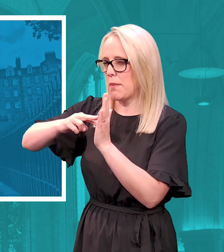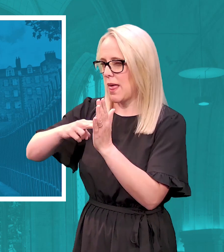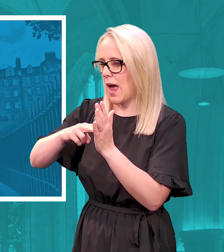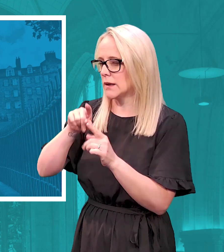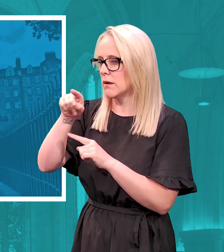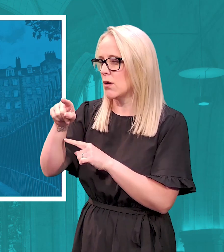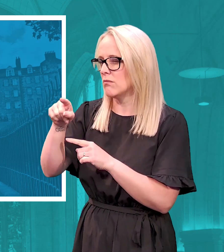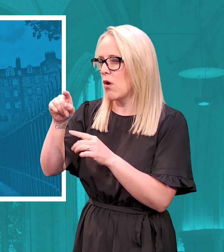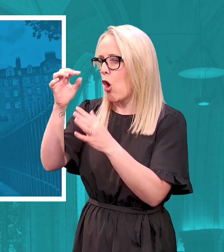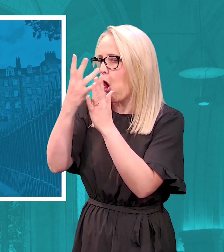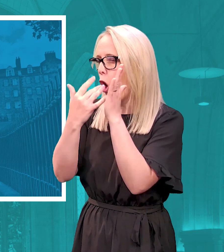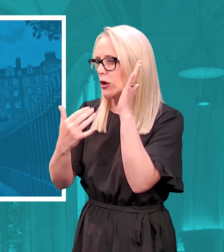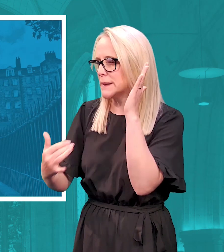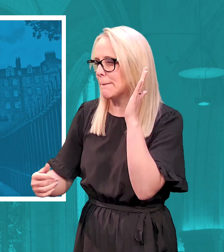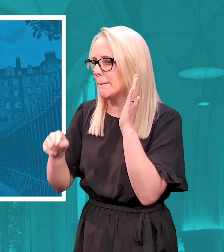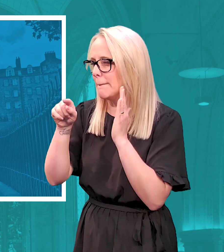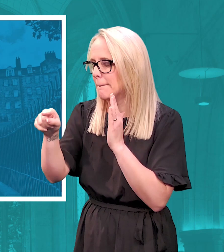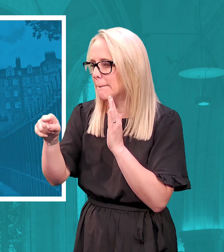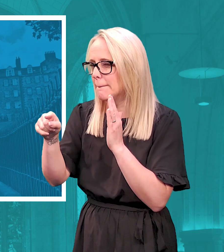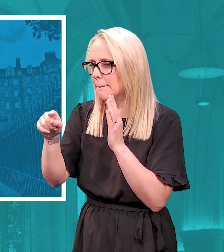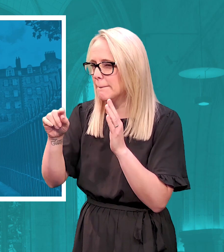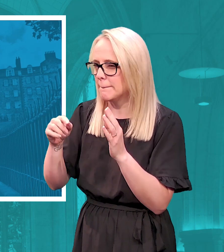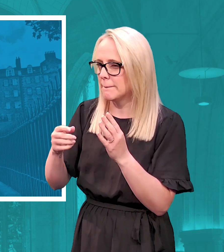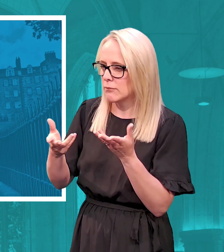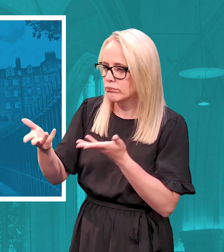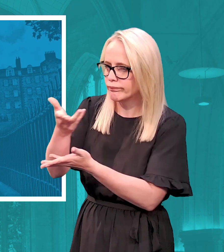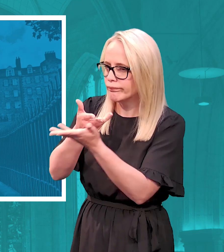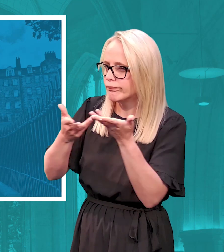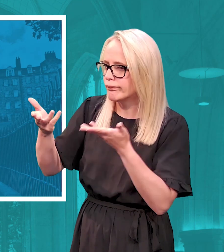so that we can bring this major review to the Assembly next year.